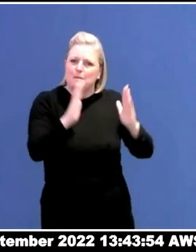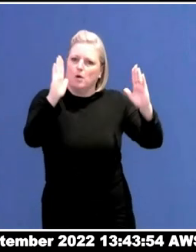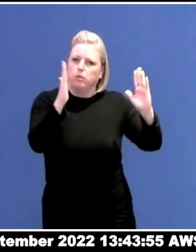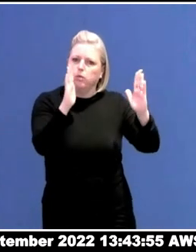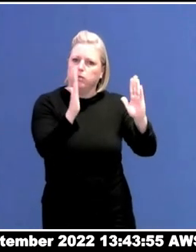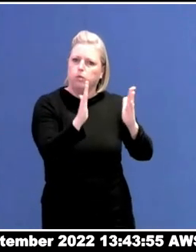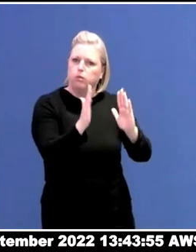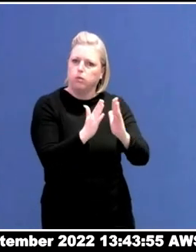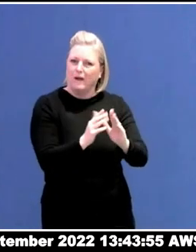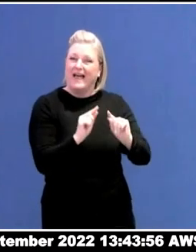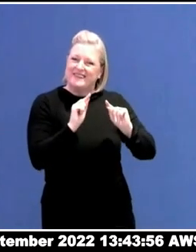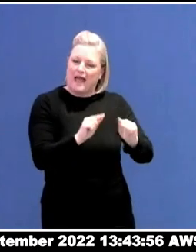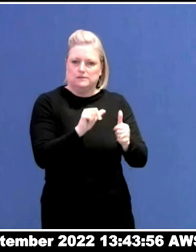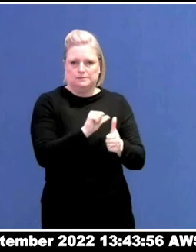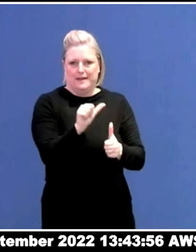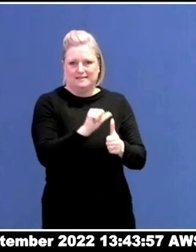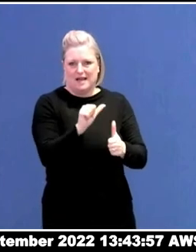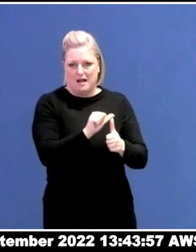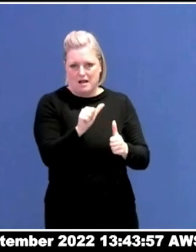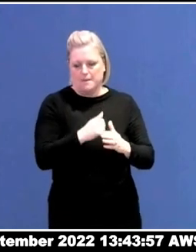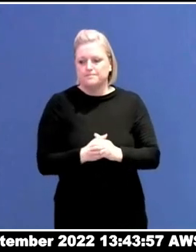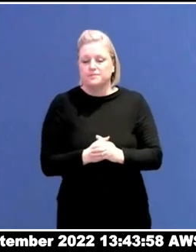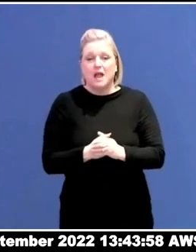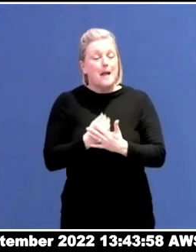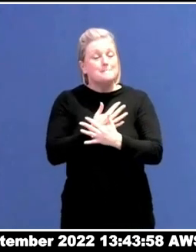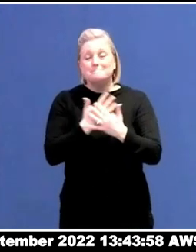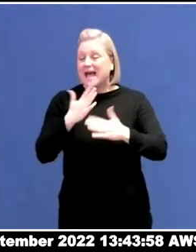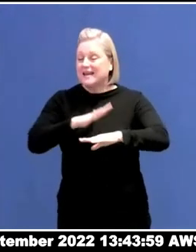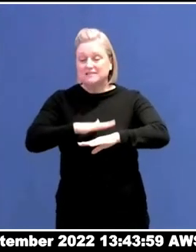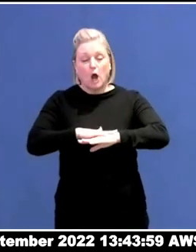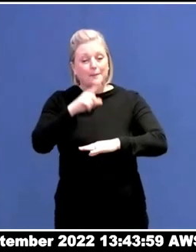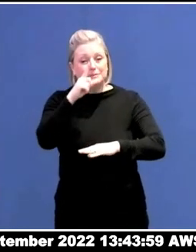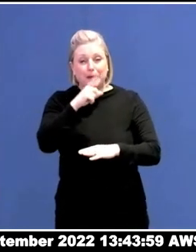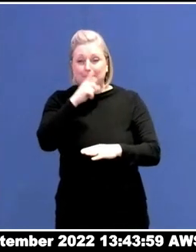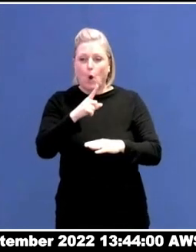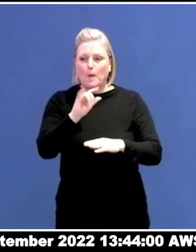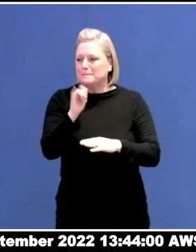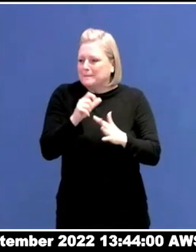which was resulting from a disability which was really a cry for help and instead of supporting them, they were punished.